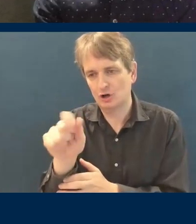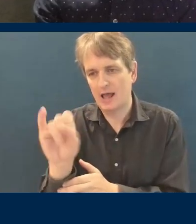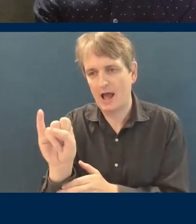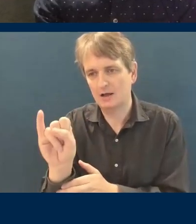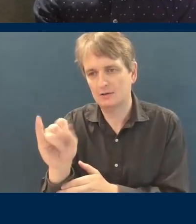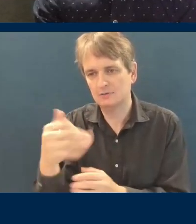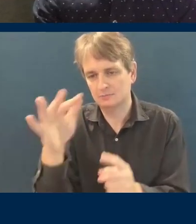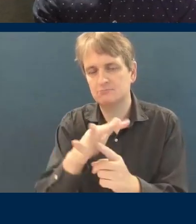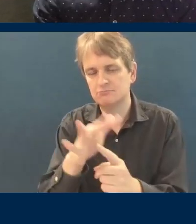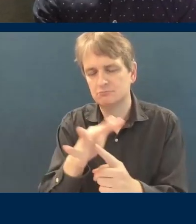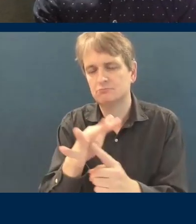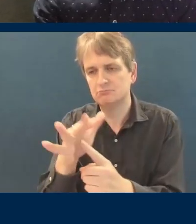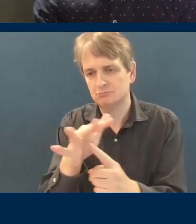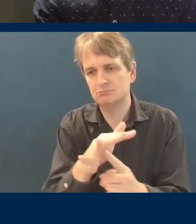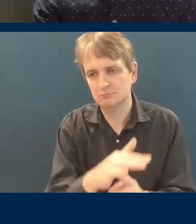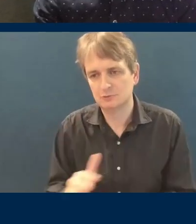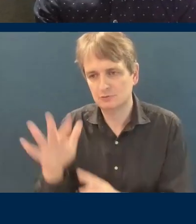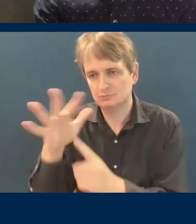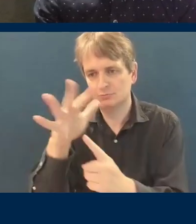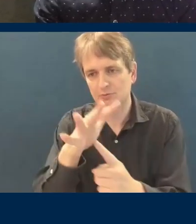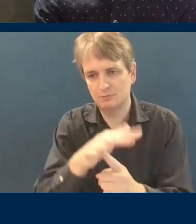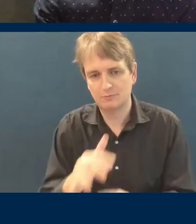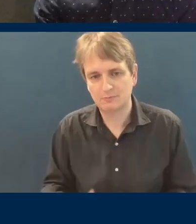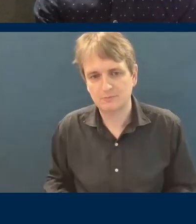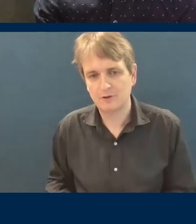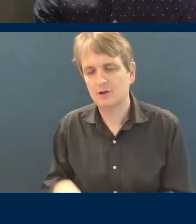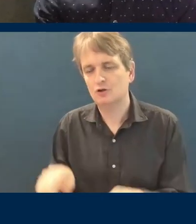Otter AI is a very, very popular one.